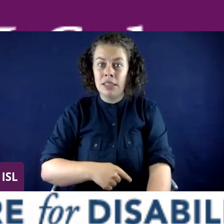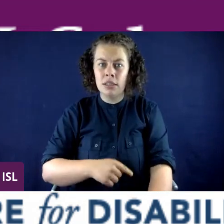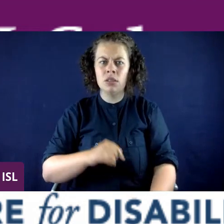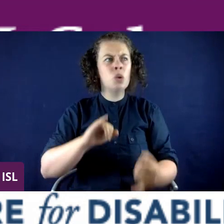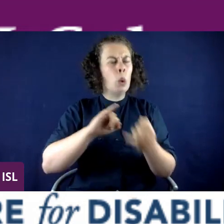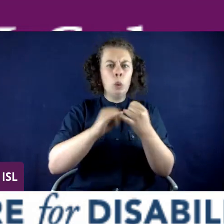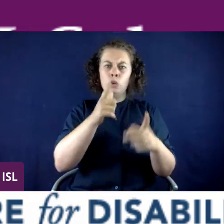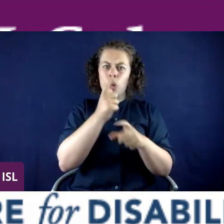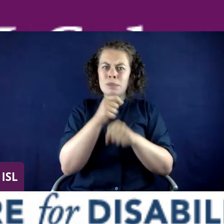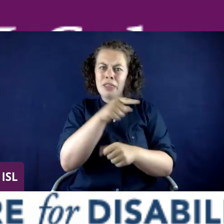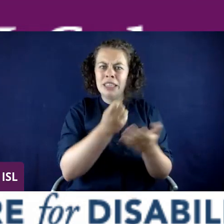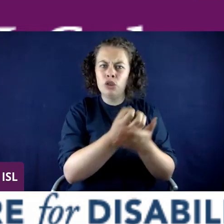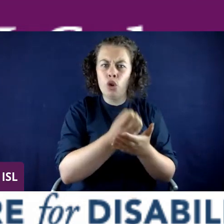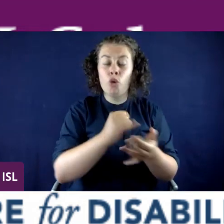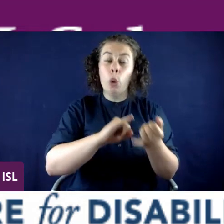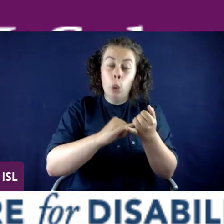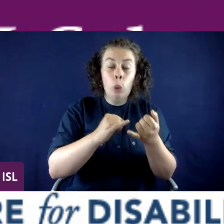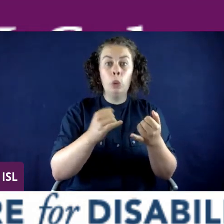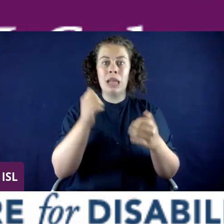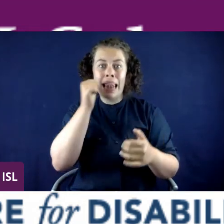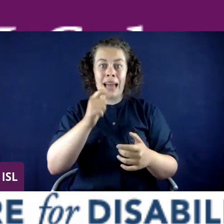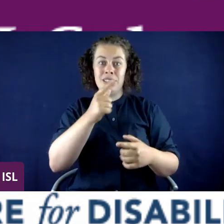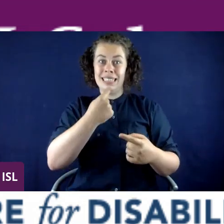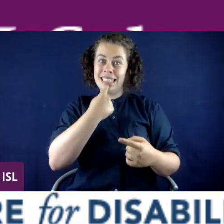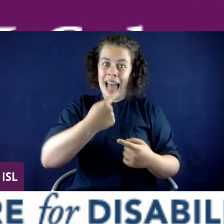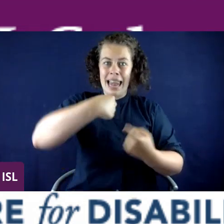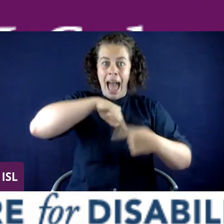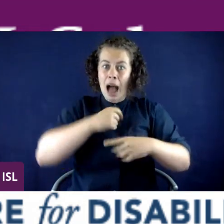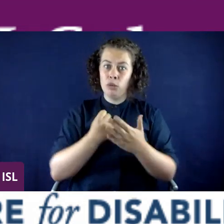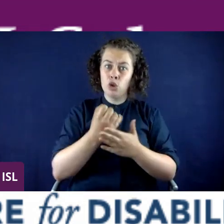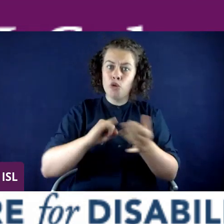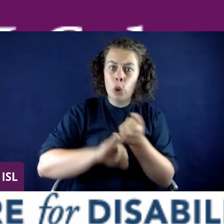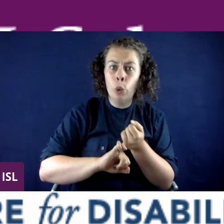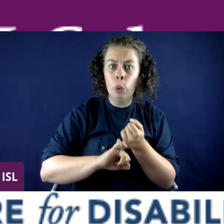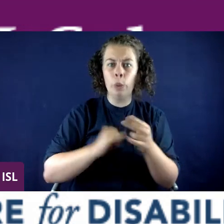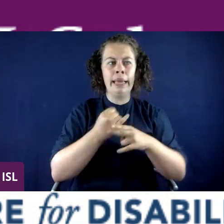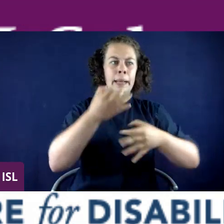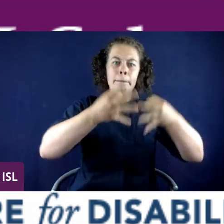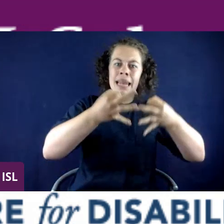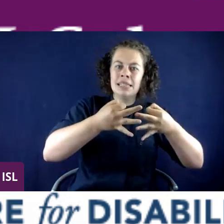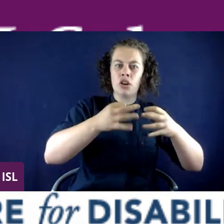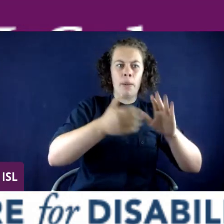Who gets to narrate our experiences within political systems, cultural institutions, and unless we can be in those rooms,